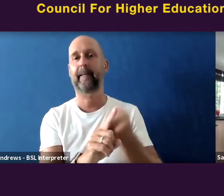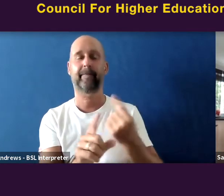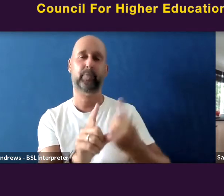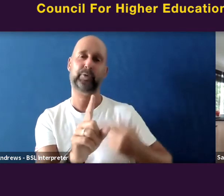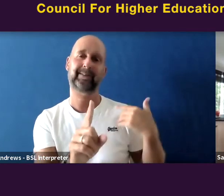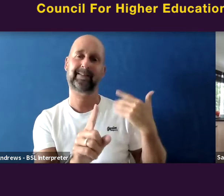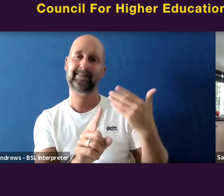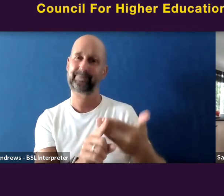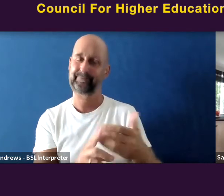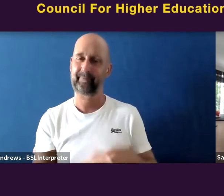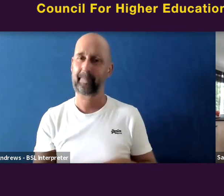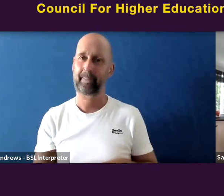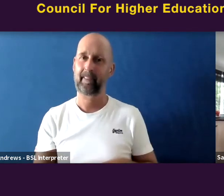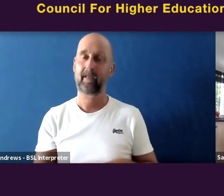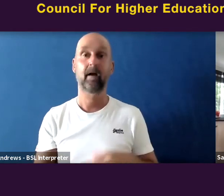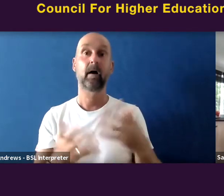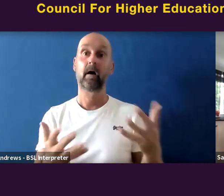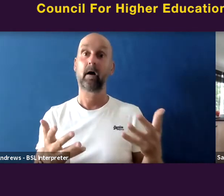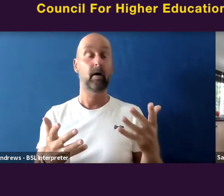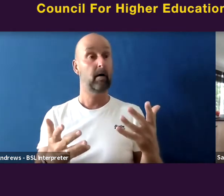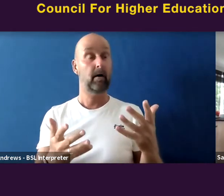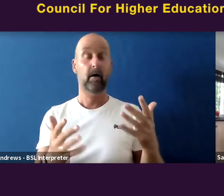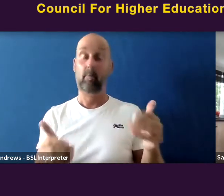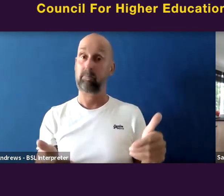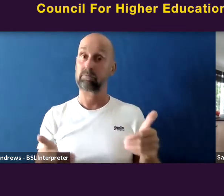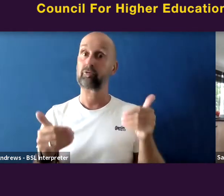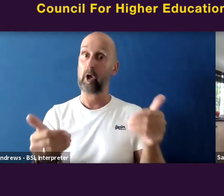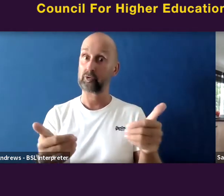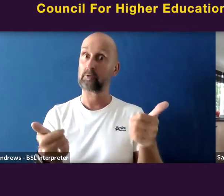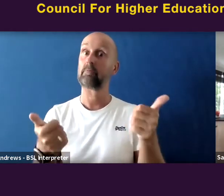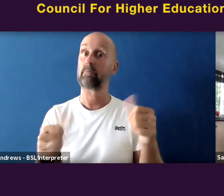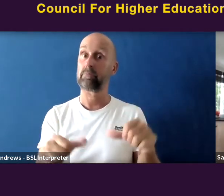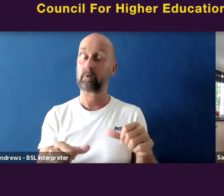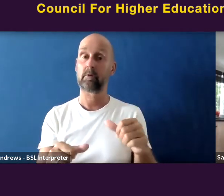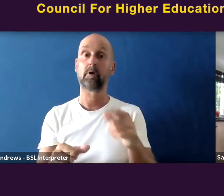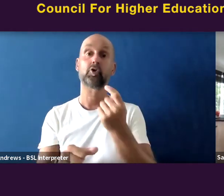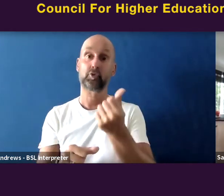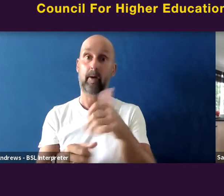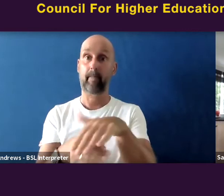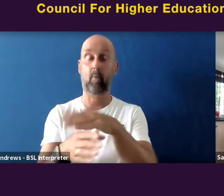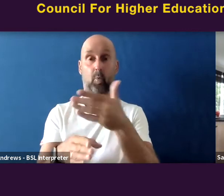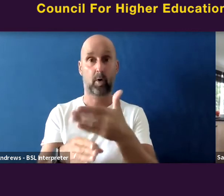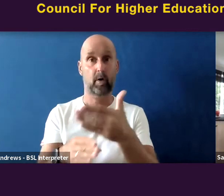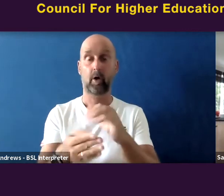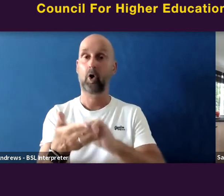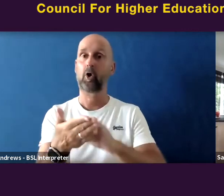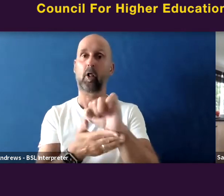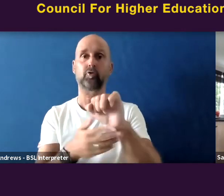Although progression has been made in such areas as the Culture Recovery Programme,